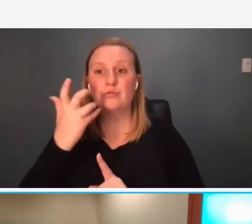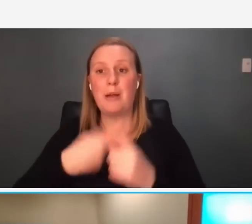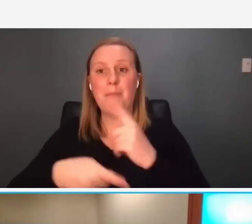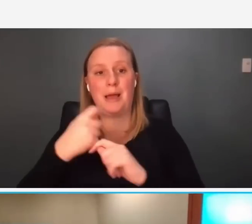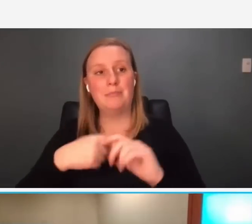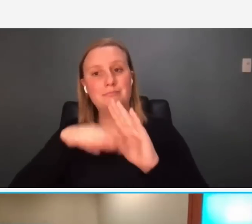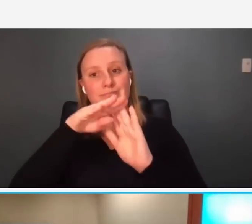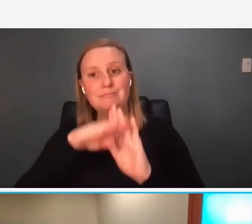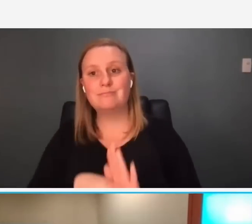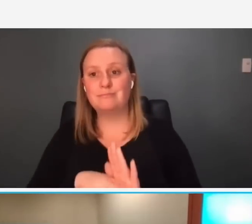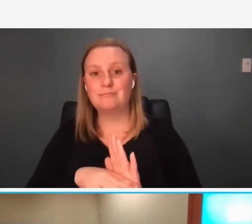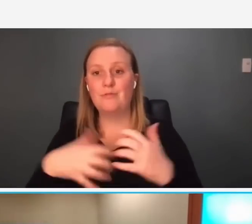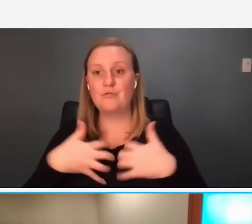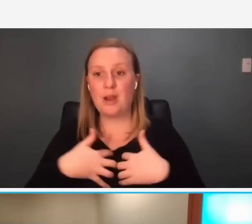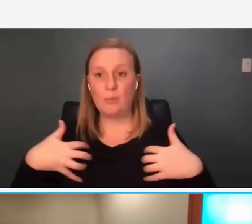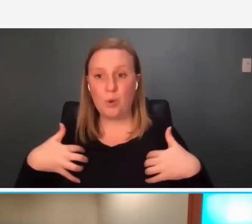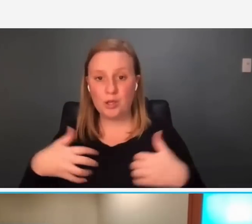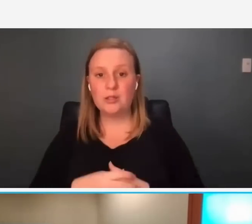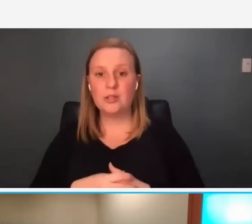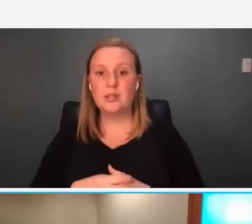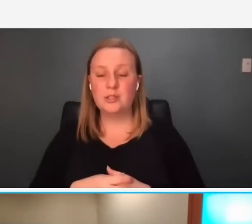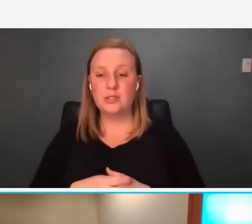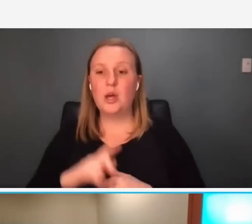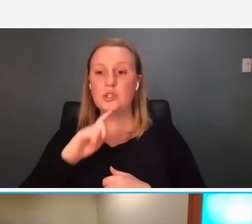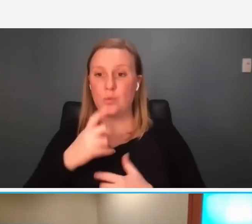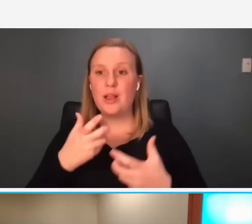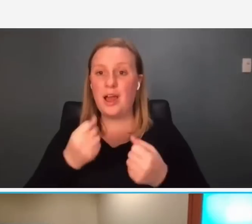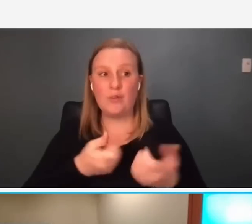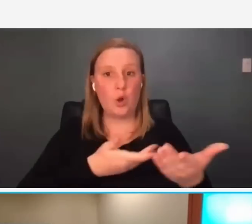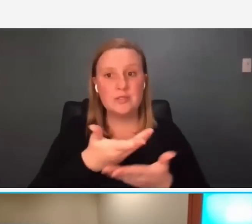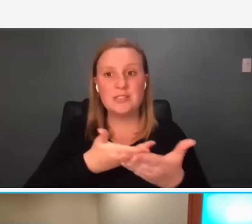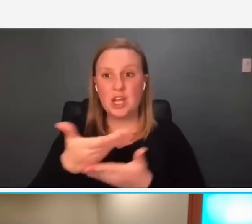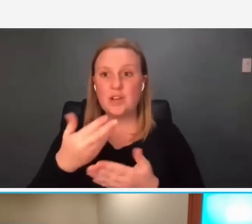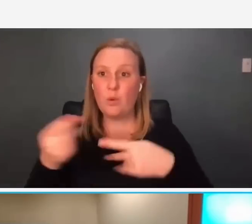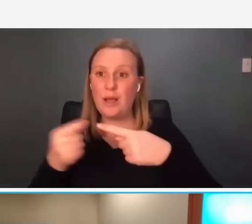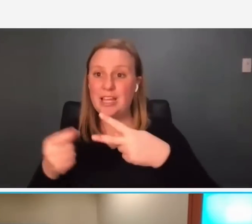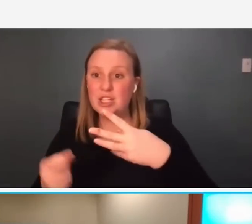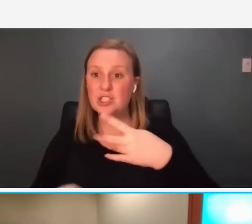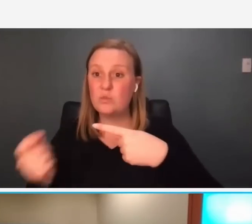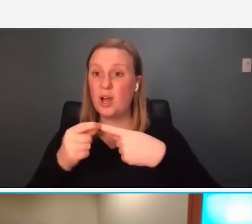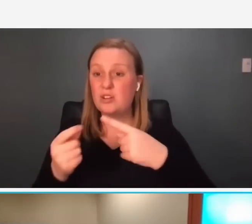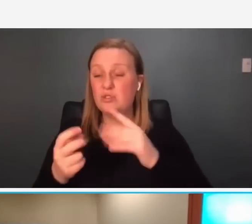So there will be separate consultation papers on those elements such as the registration process and